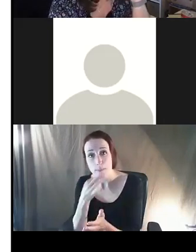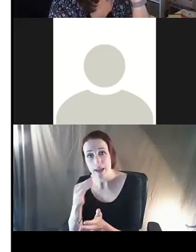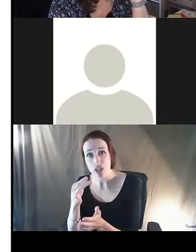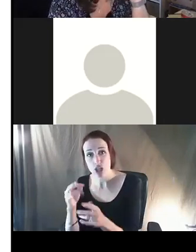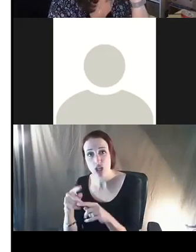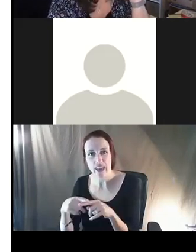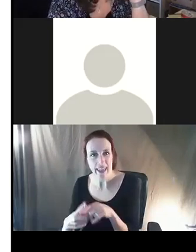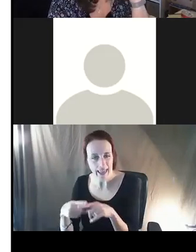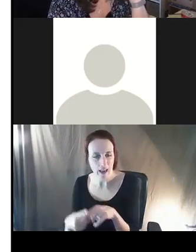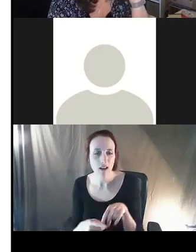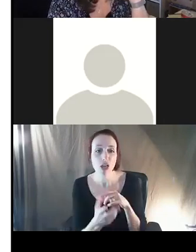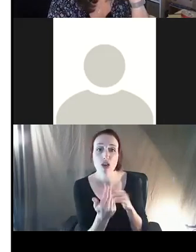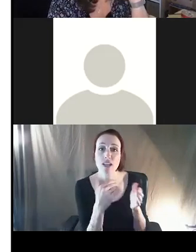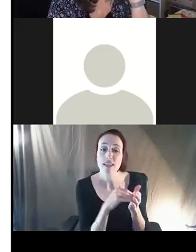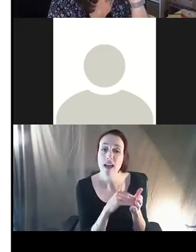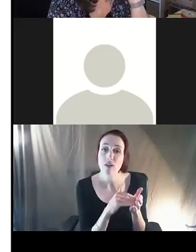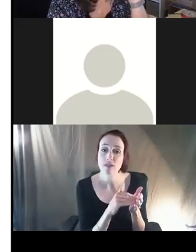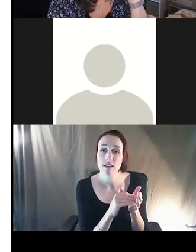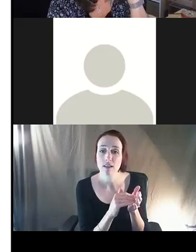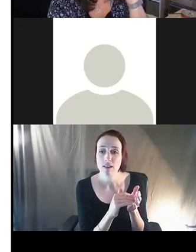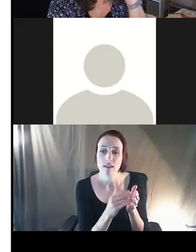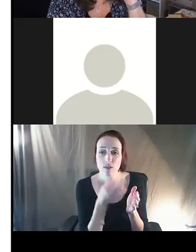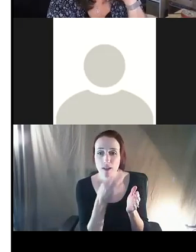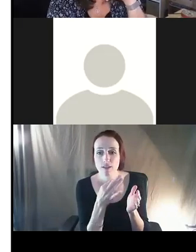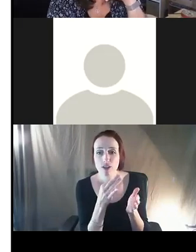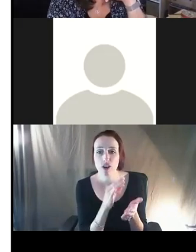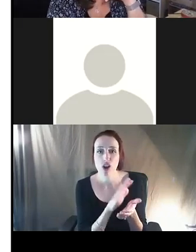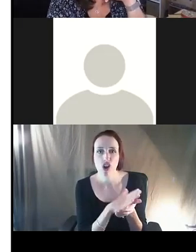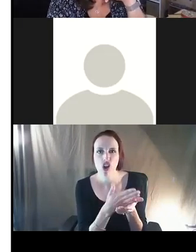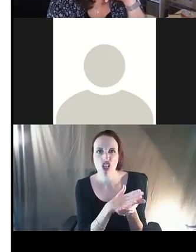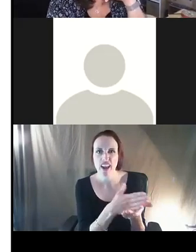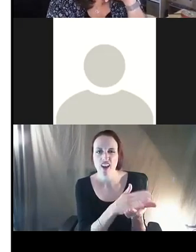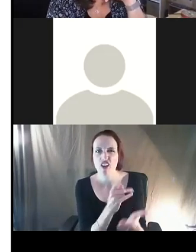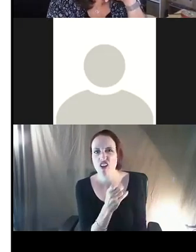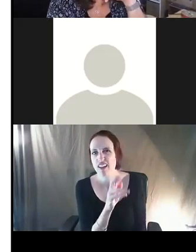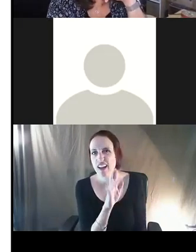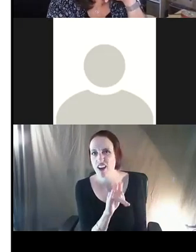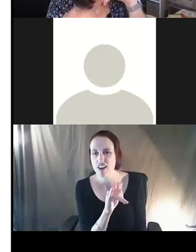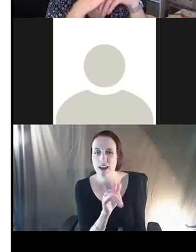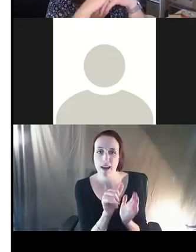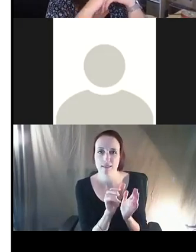to master culinary arts and so we want you to have